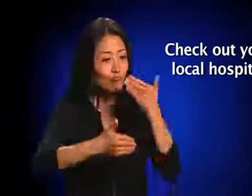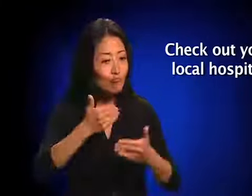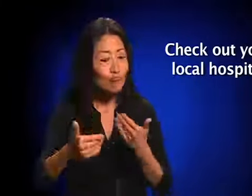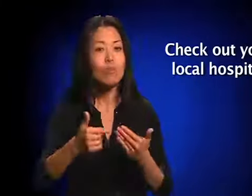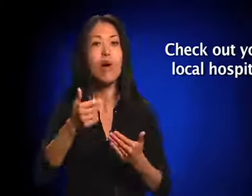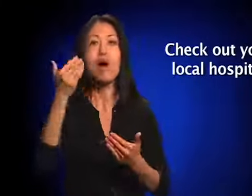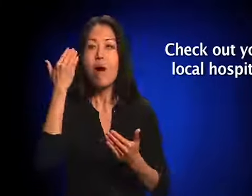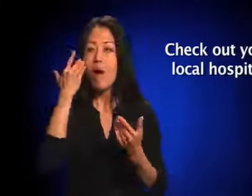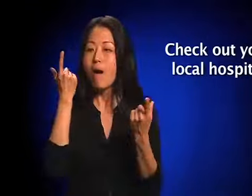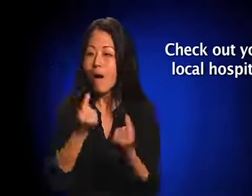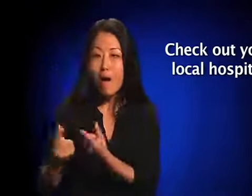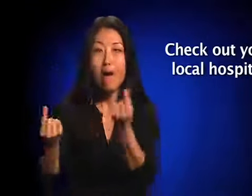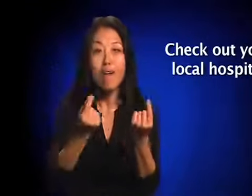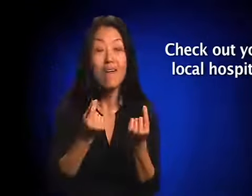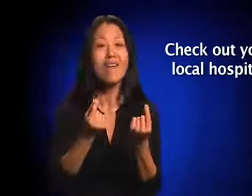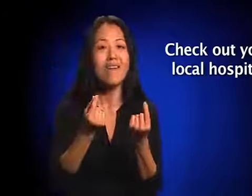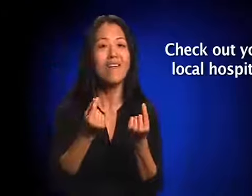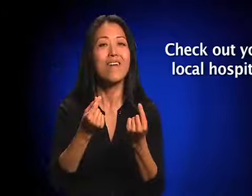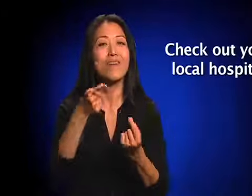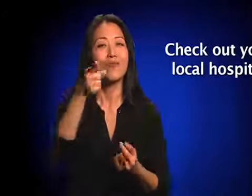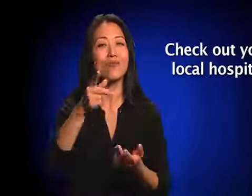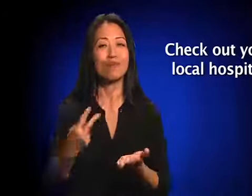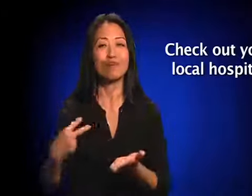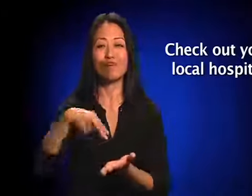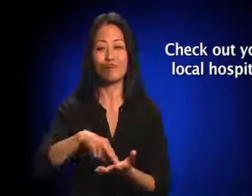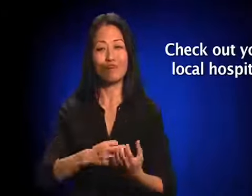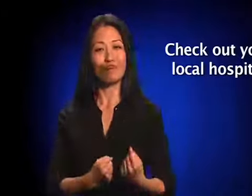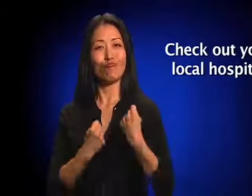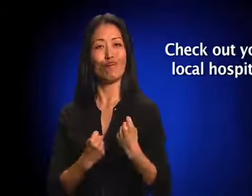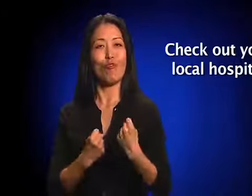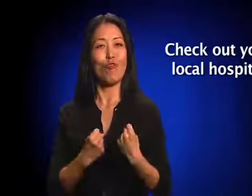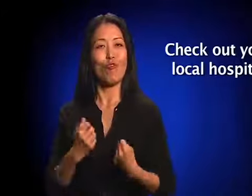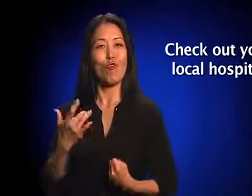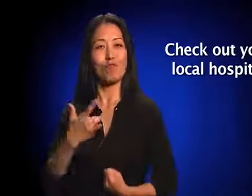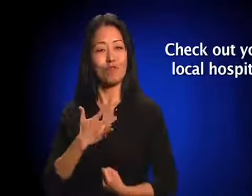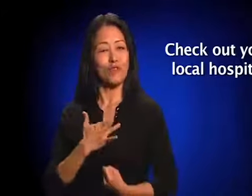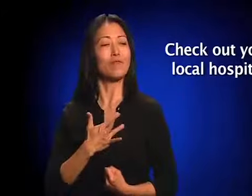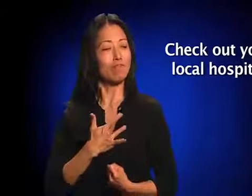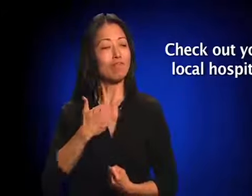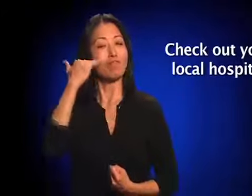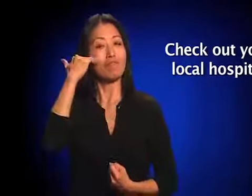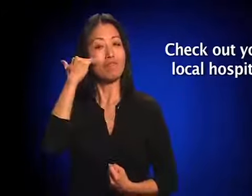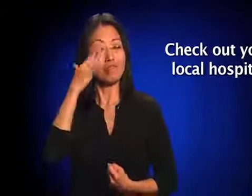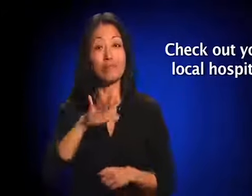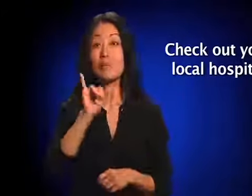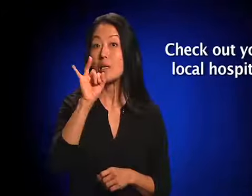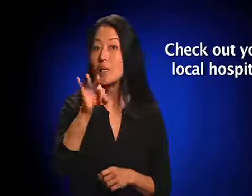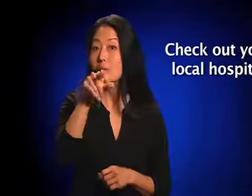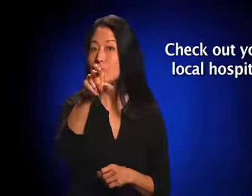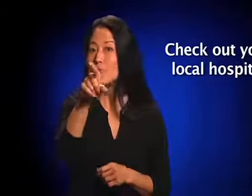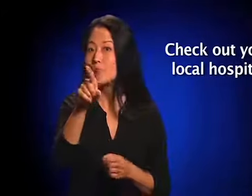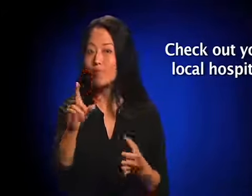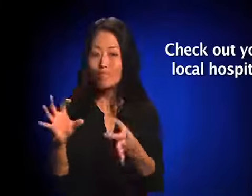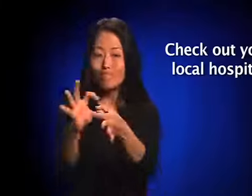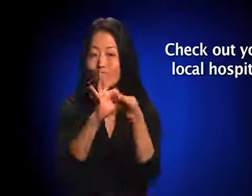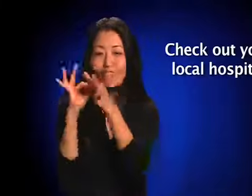You will be in a stronger position if you join together with other members of your local deaf, deafblind and hard-of-hearing community